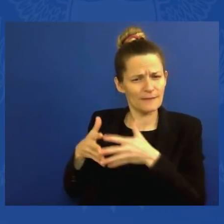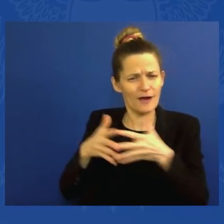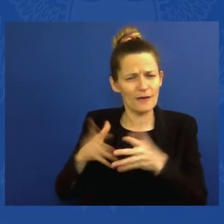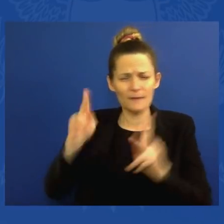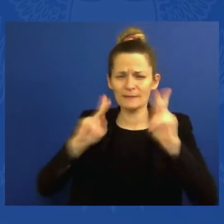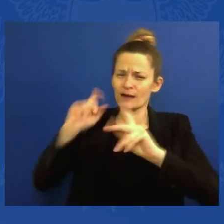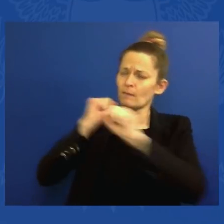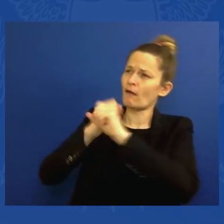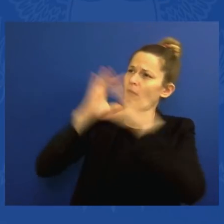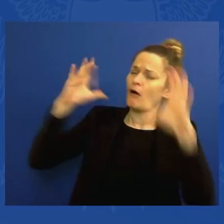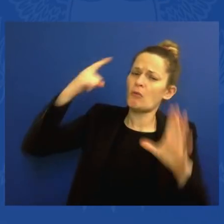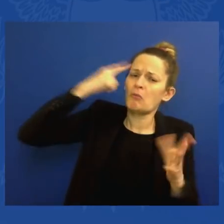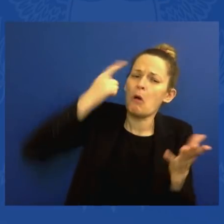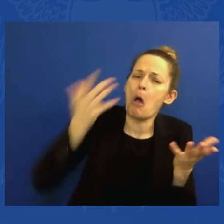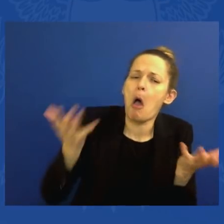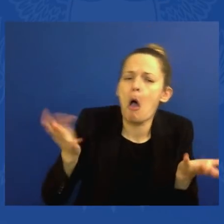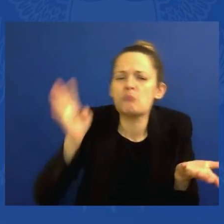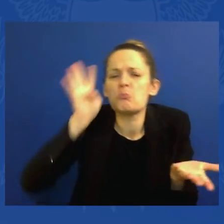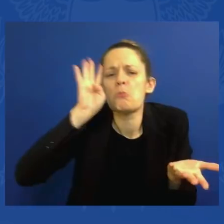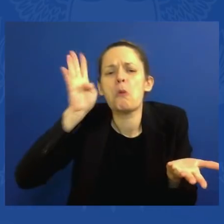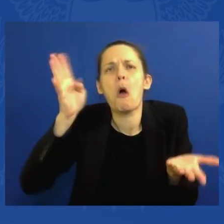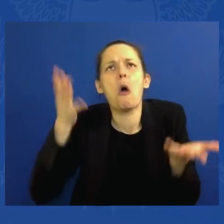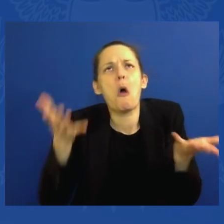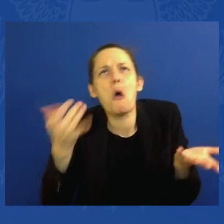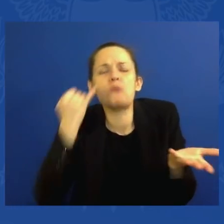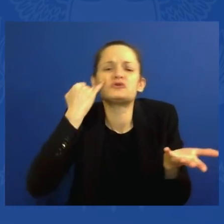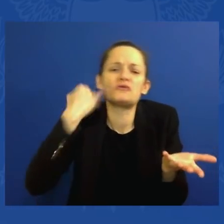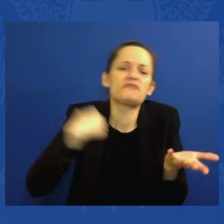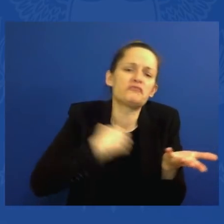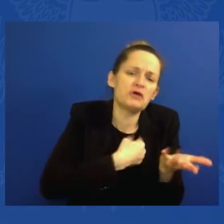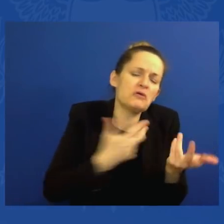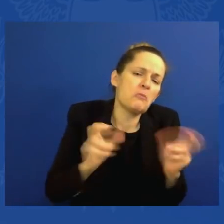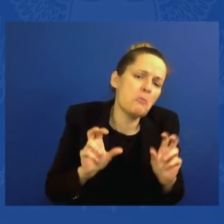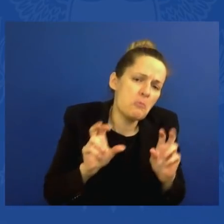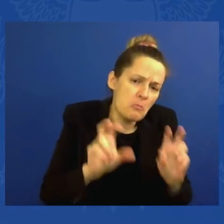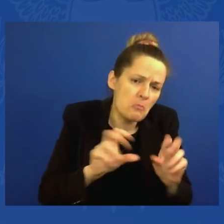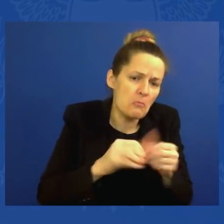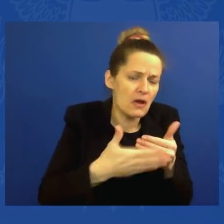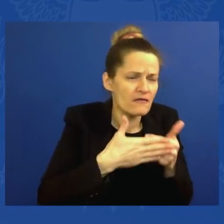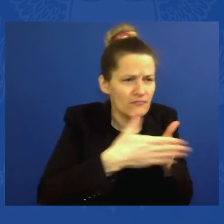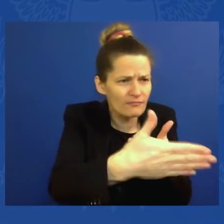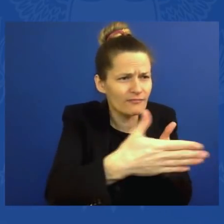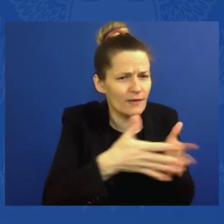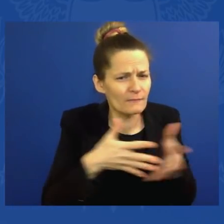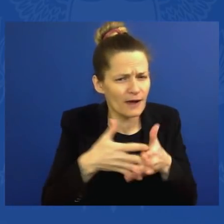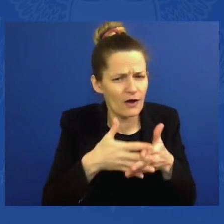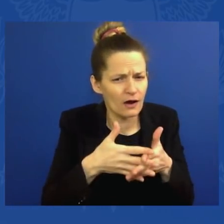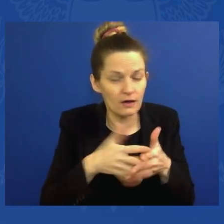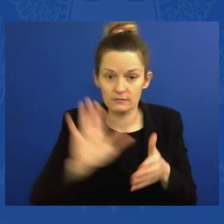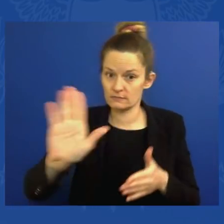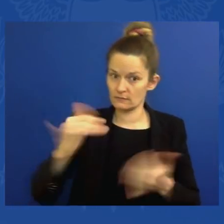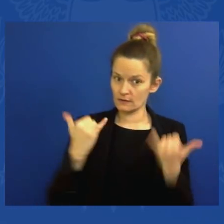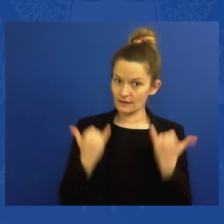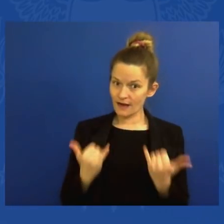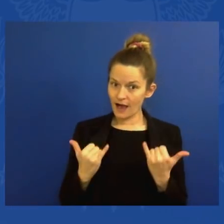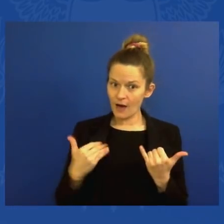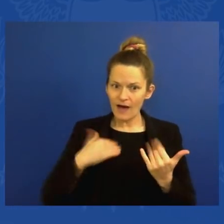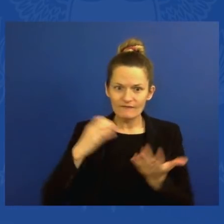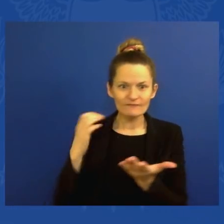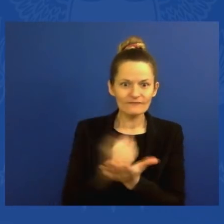of American growth and leadership, we now have the opportunity to answer this question. Thanks to the bipartisan infrastructure law,